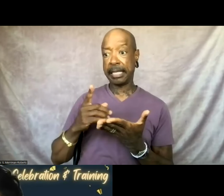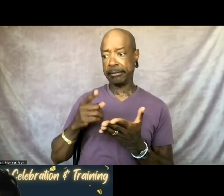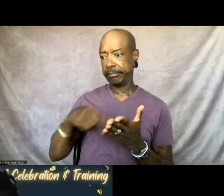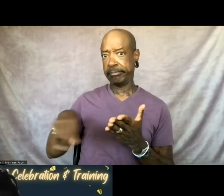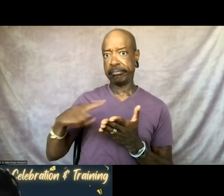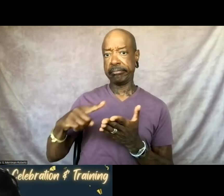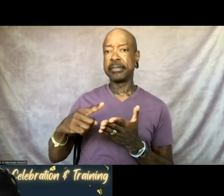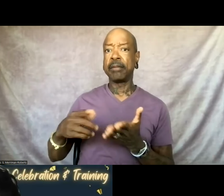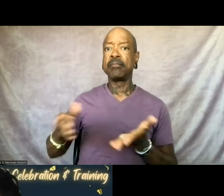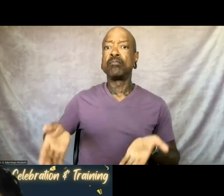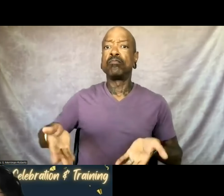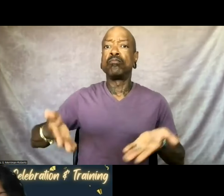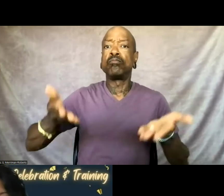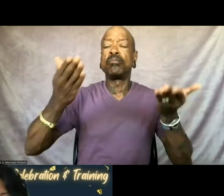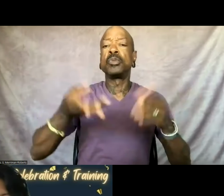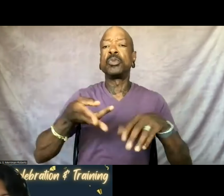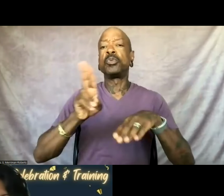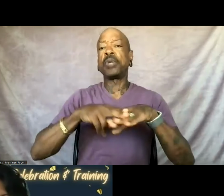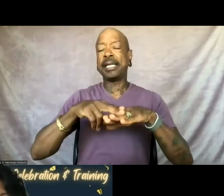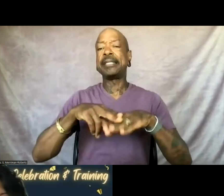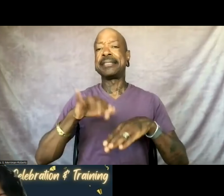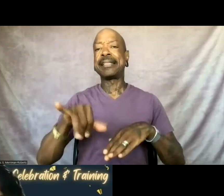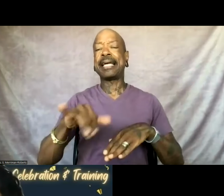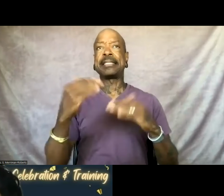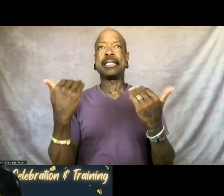populations. I think it overall ties into the